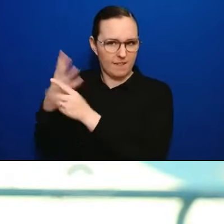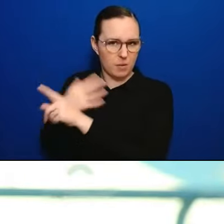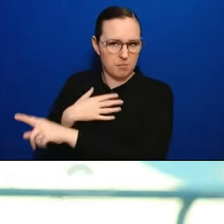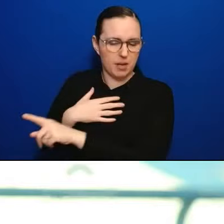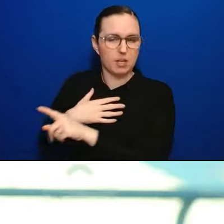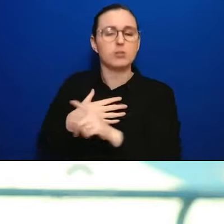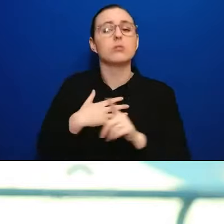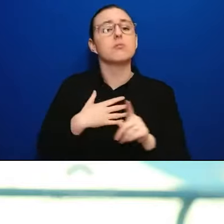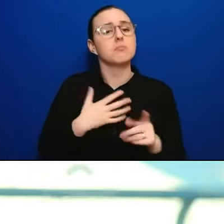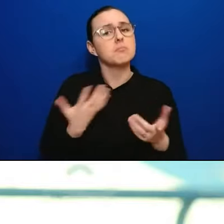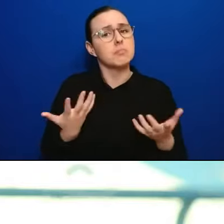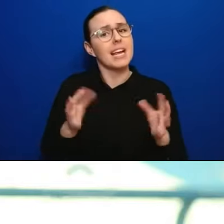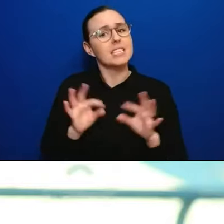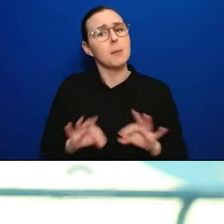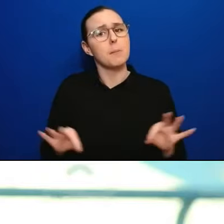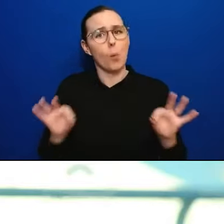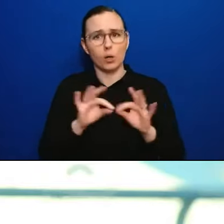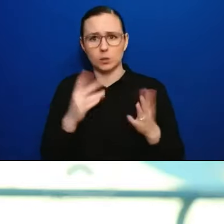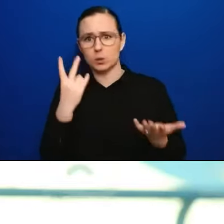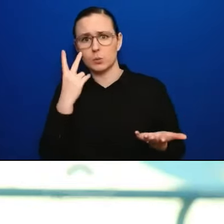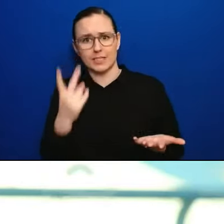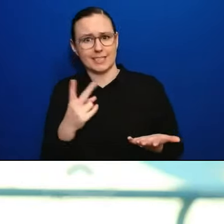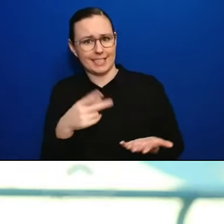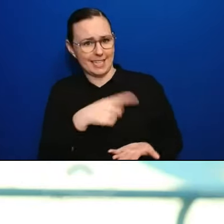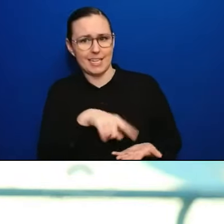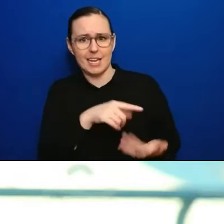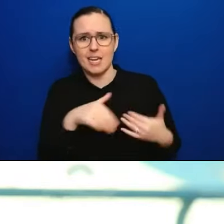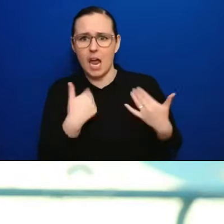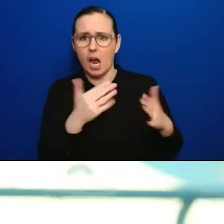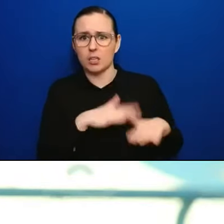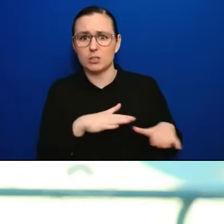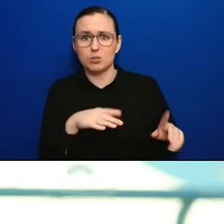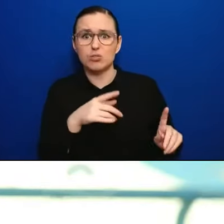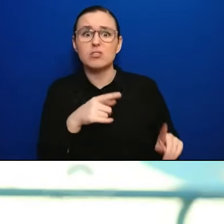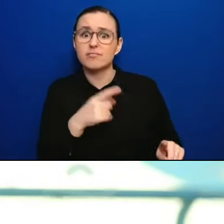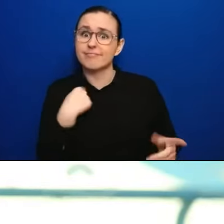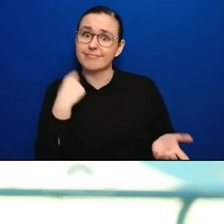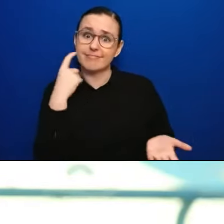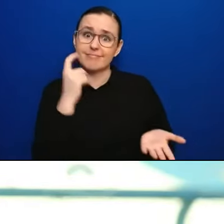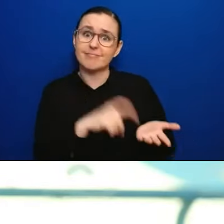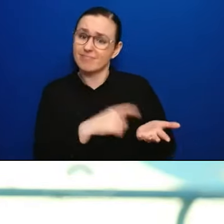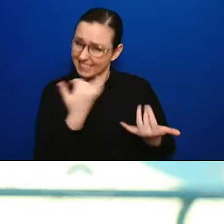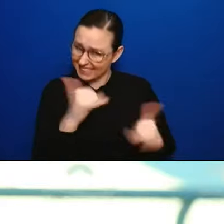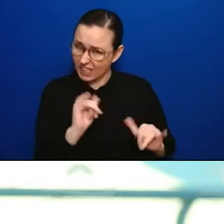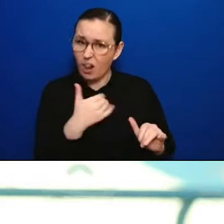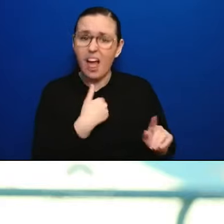the third dose. Having said that, you know, it is important, and we have seen